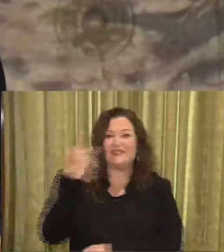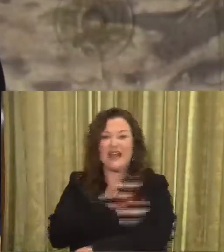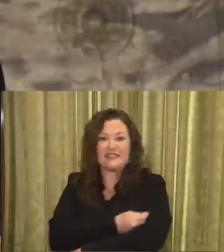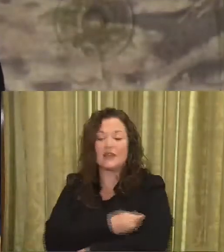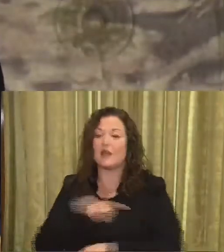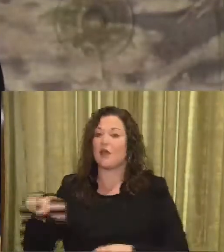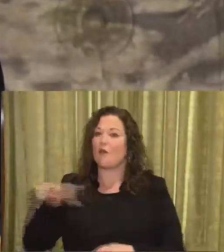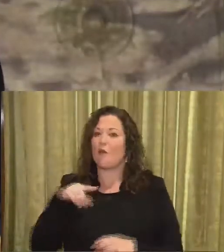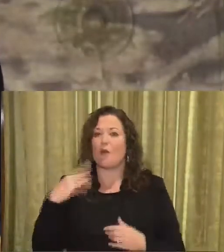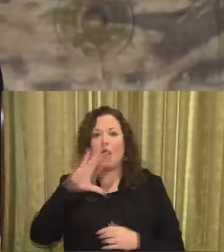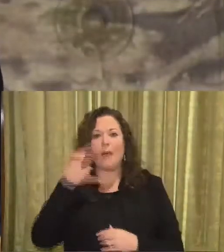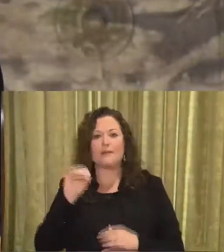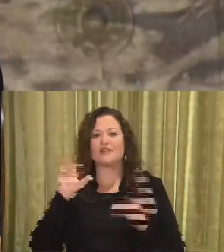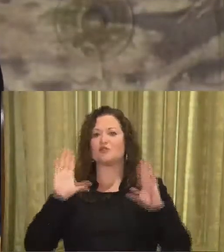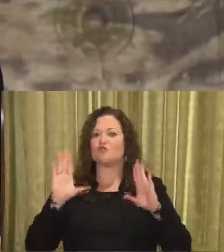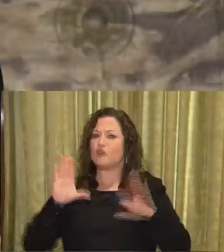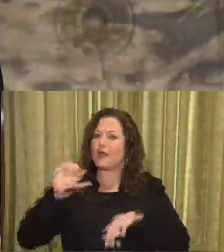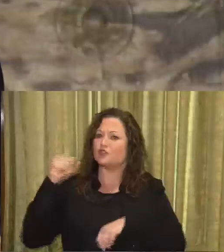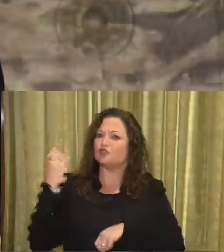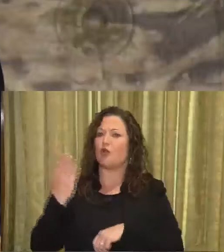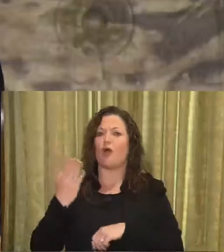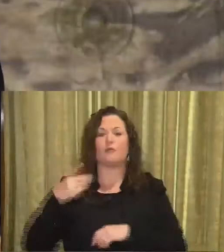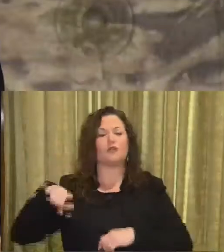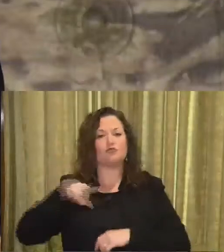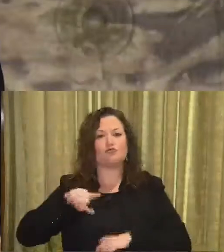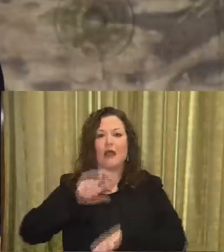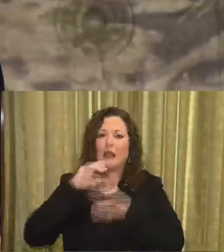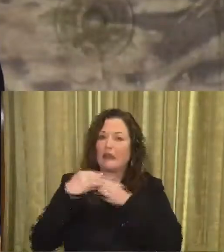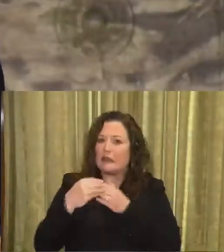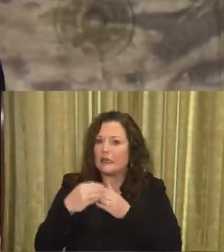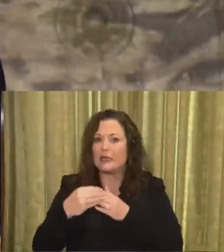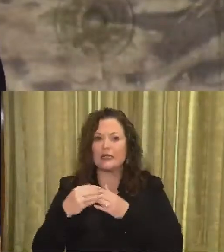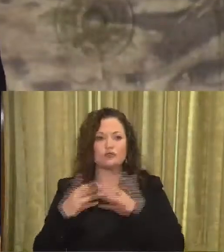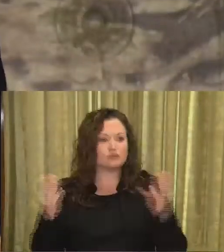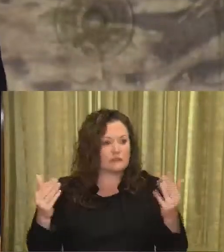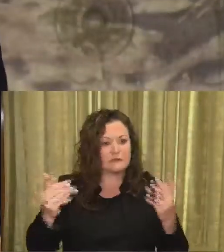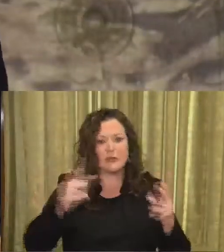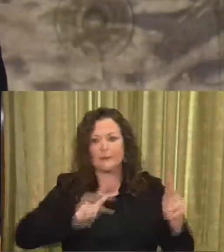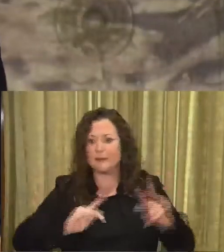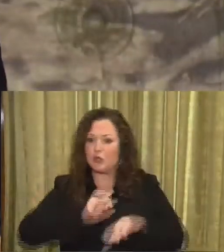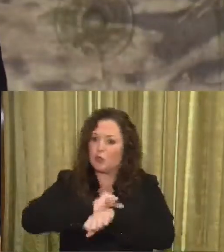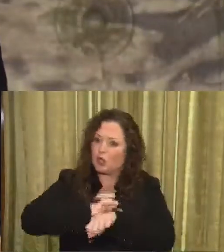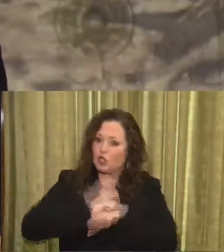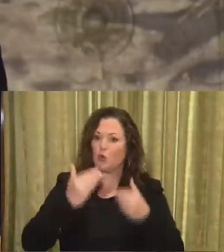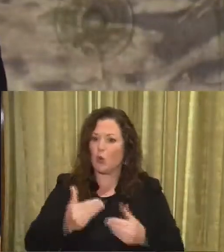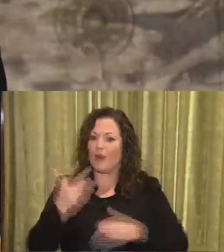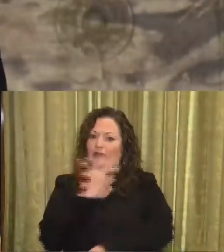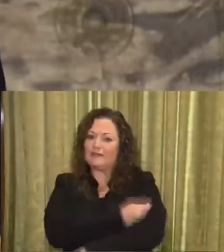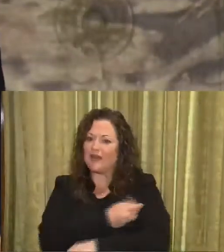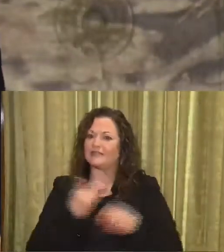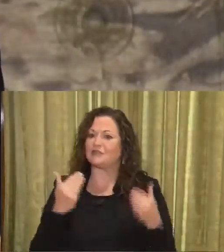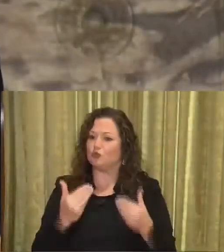they've done an incredible job of leading and getting their workplace vaccinated early on during this